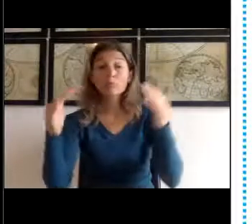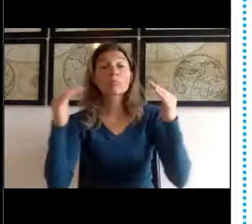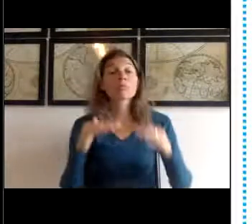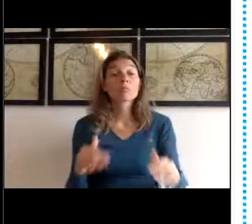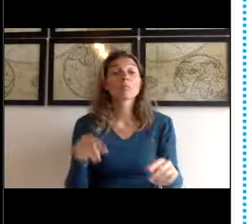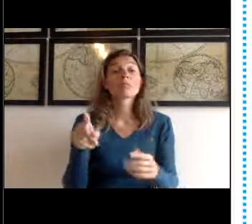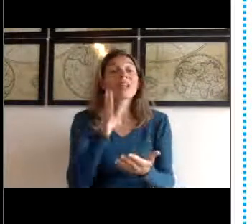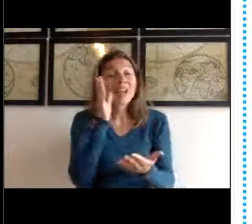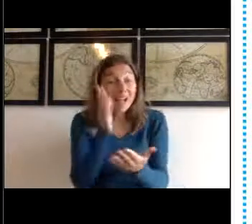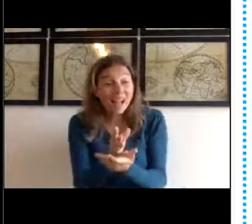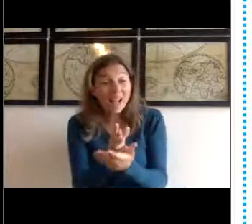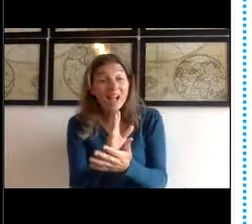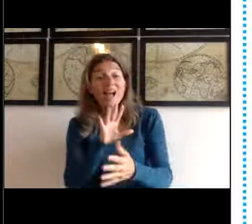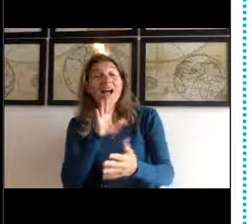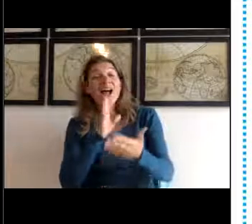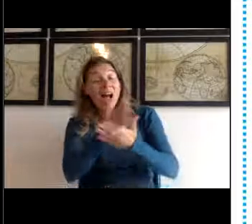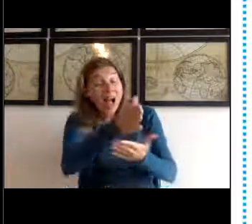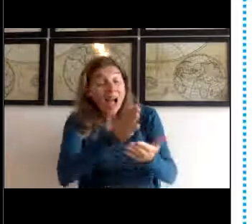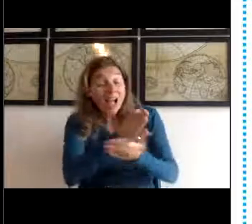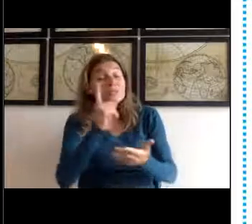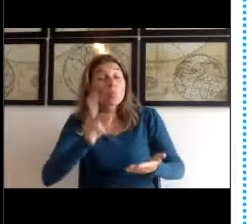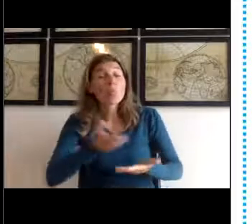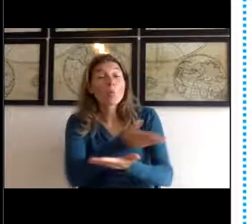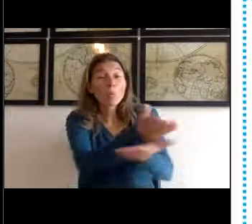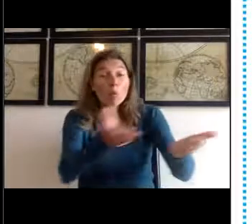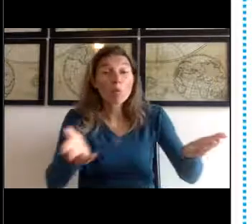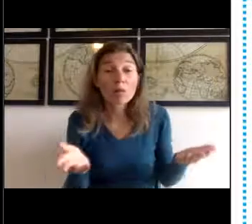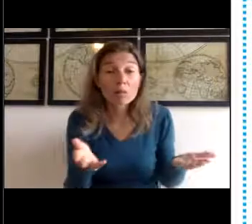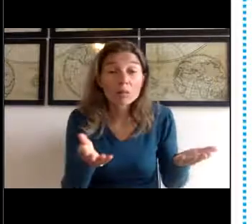Is the project focused on those most marginalised in society